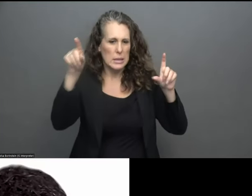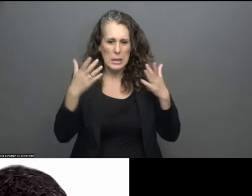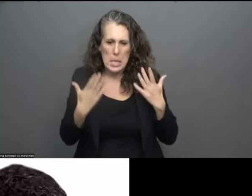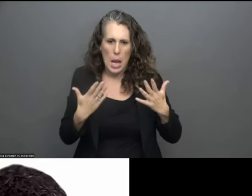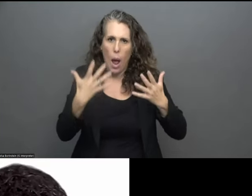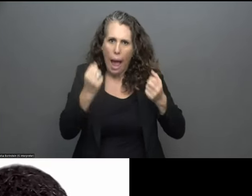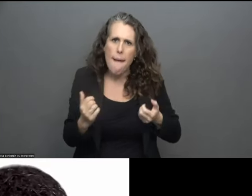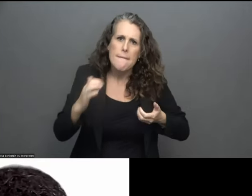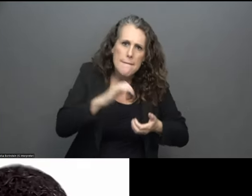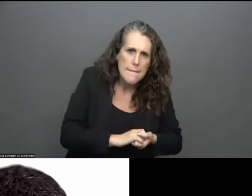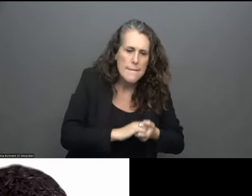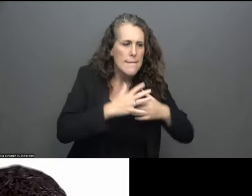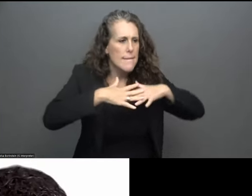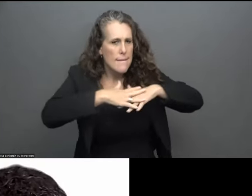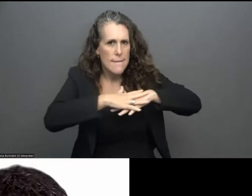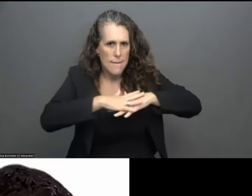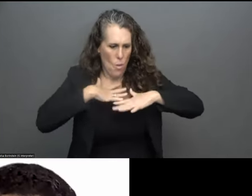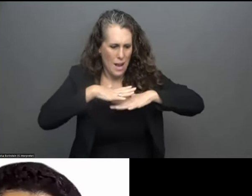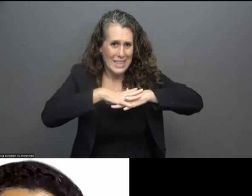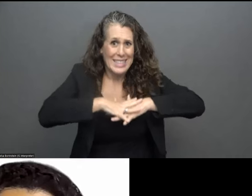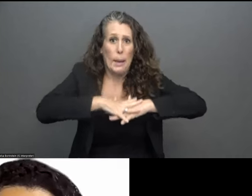de les 11:03:00 only